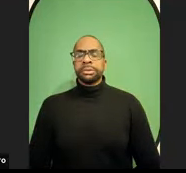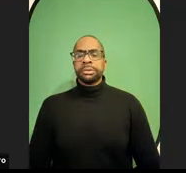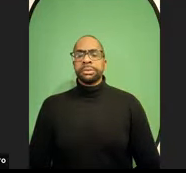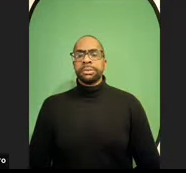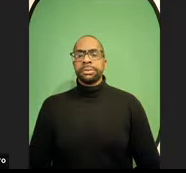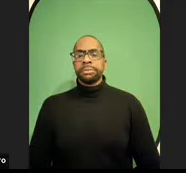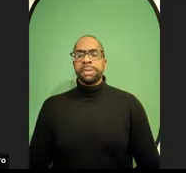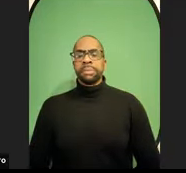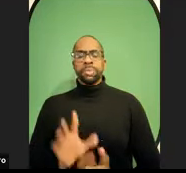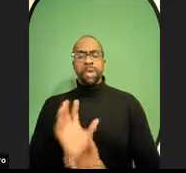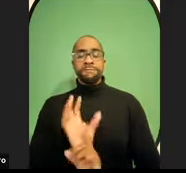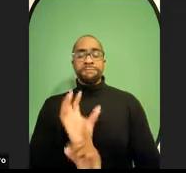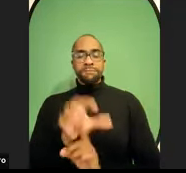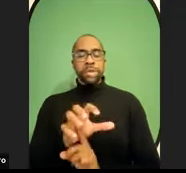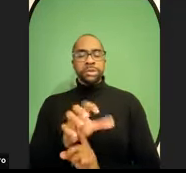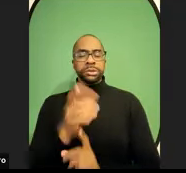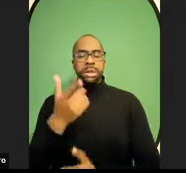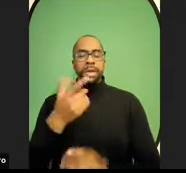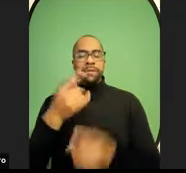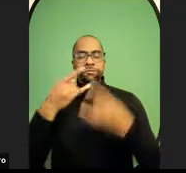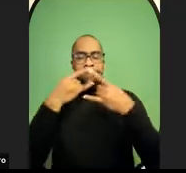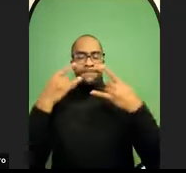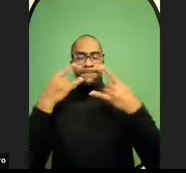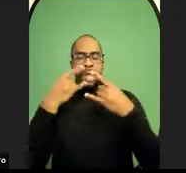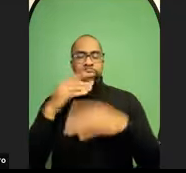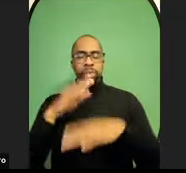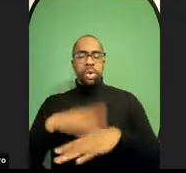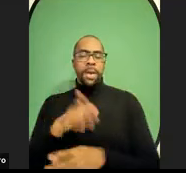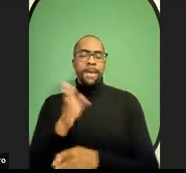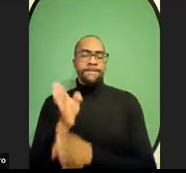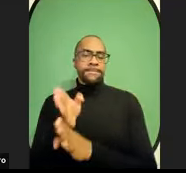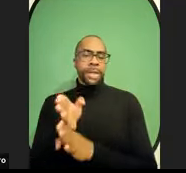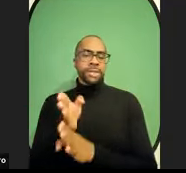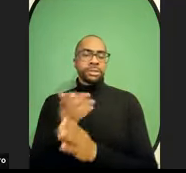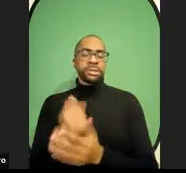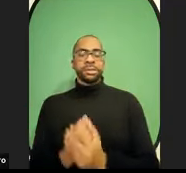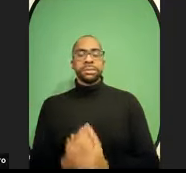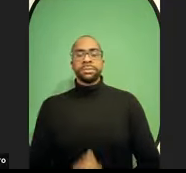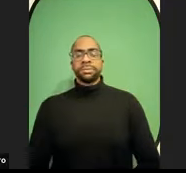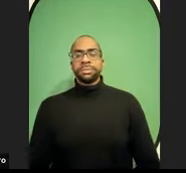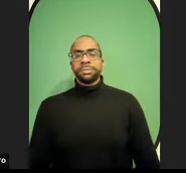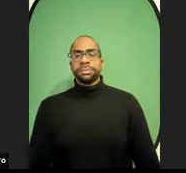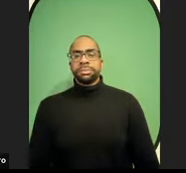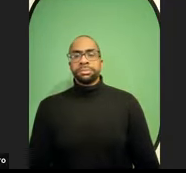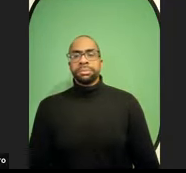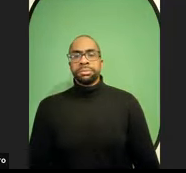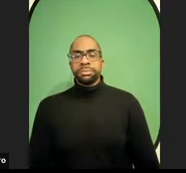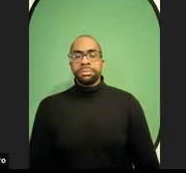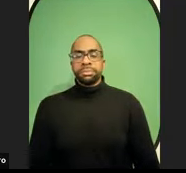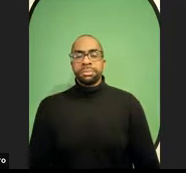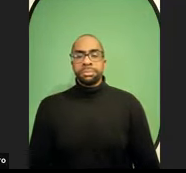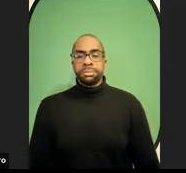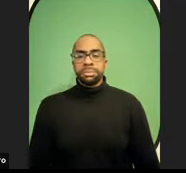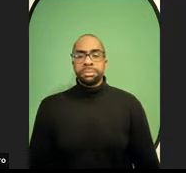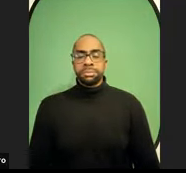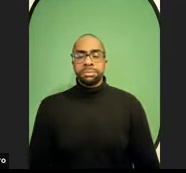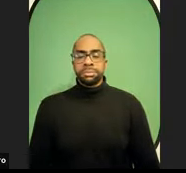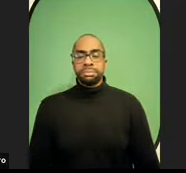forcing it forcing enforcing mask well forcing enforcing mask wearing on buses. Yeah, I'll definitely share that feedback with our colleagues.